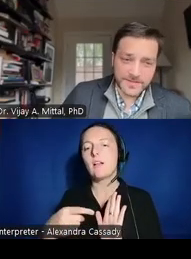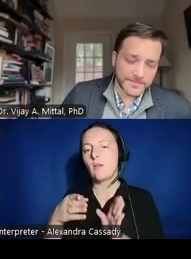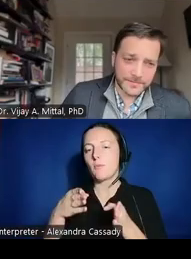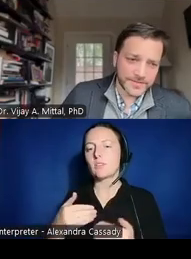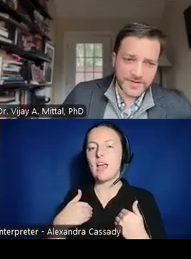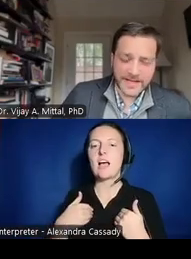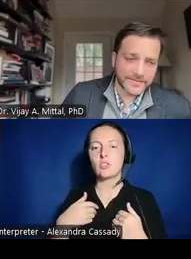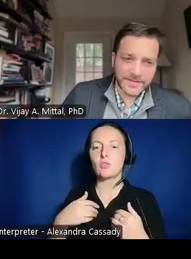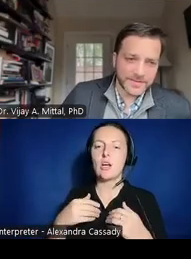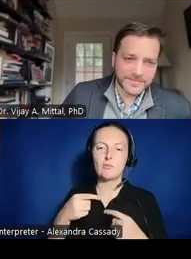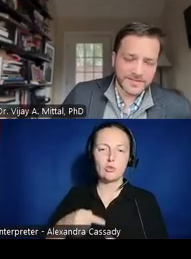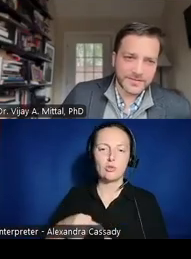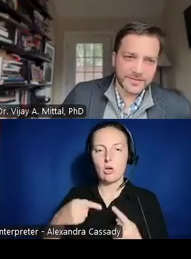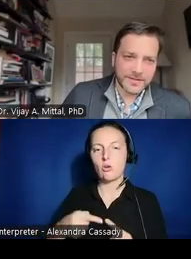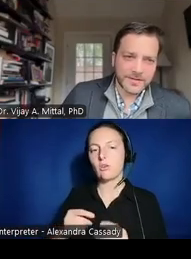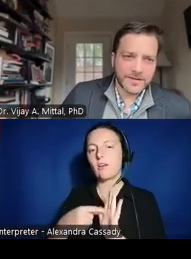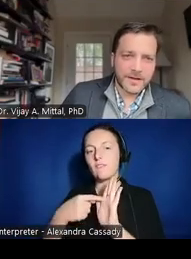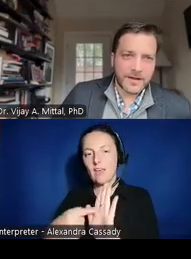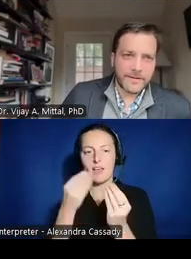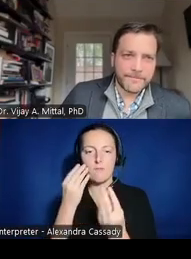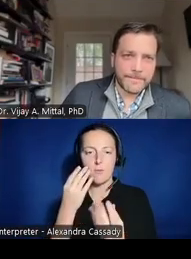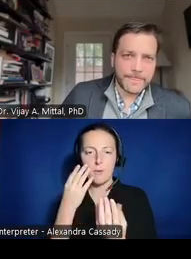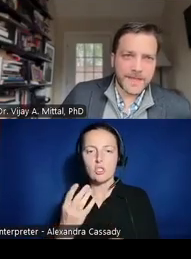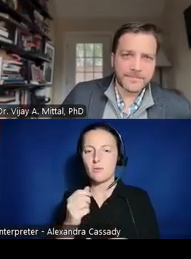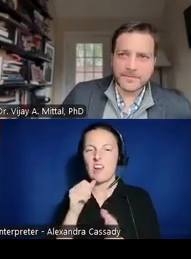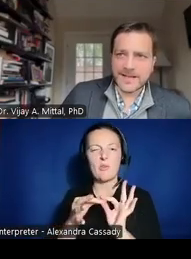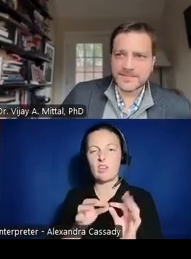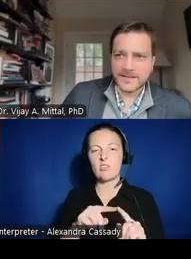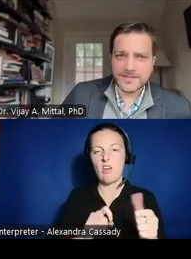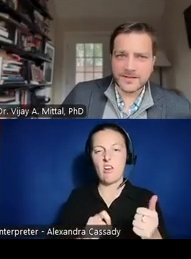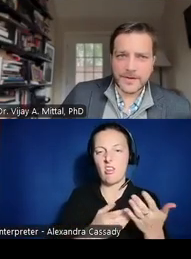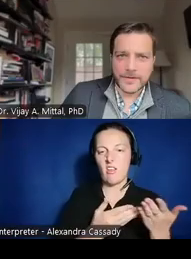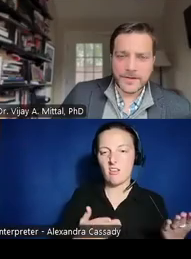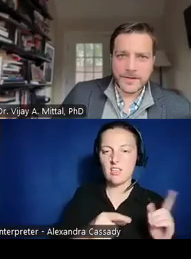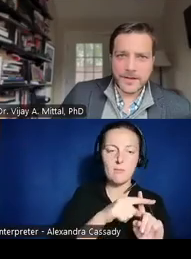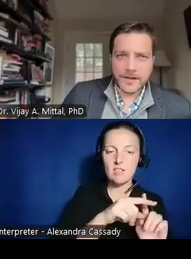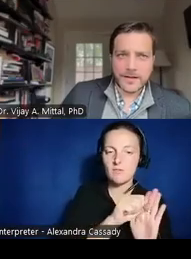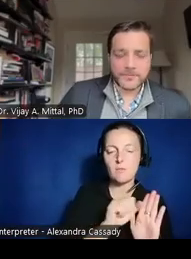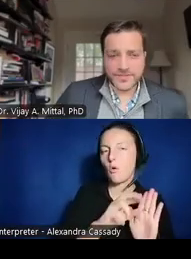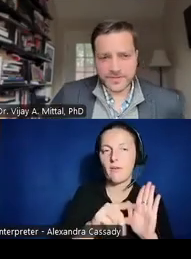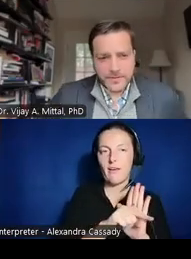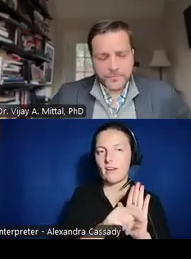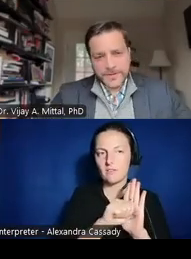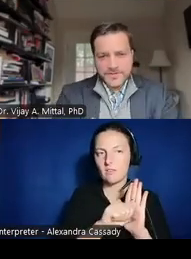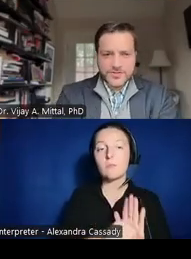symptoms or negative symptoms etc. Um in the last study I'll talk about uh which is uh one that's